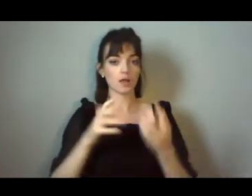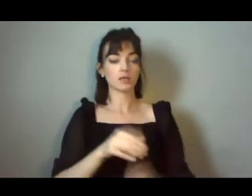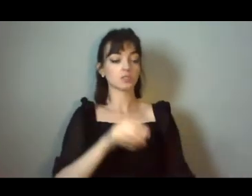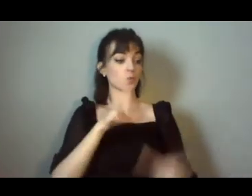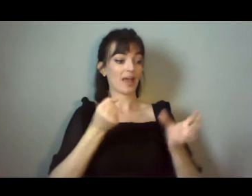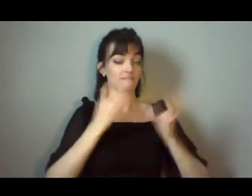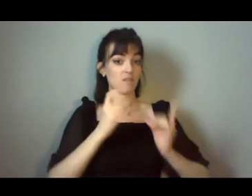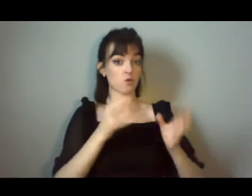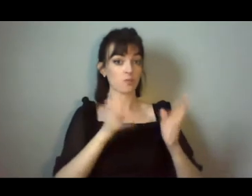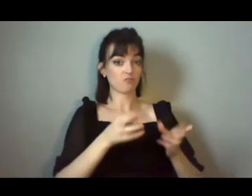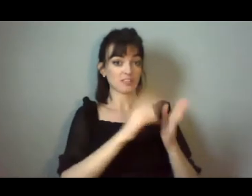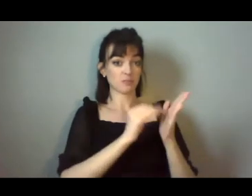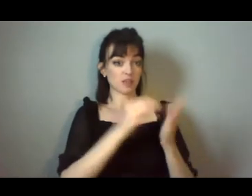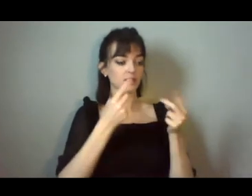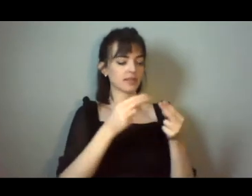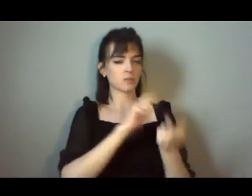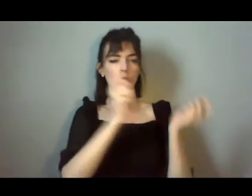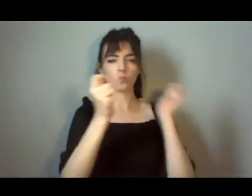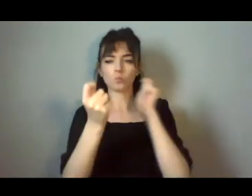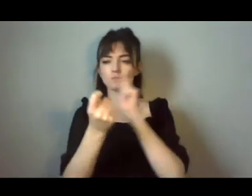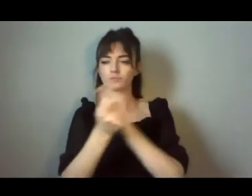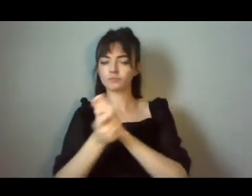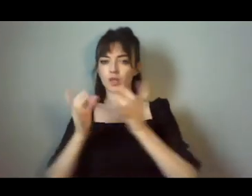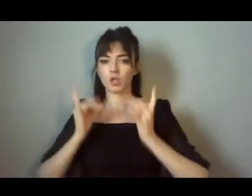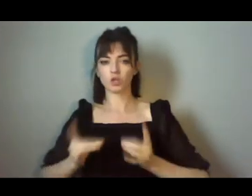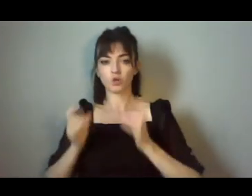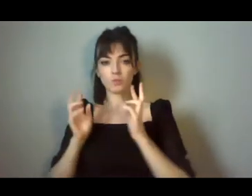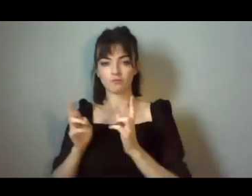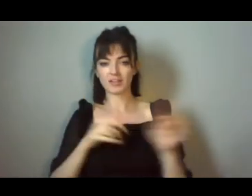and that's key to the whole act really, it's all about human rights and respecting those rights.